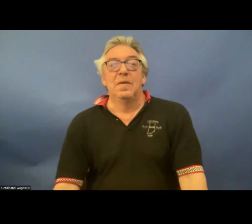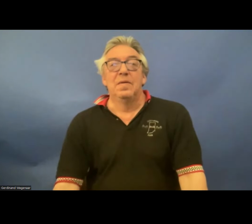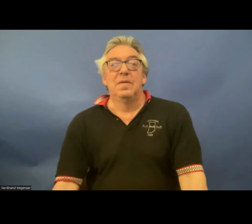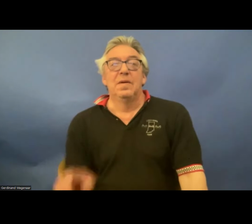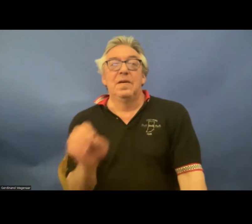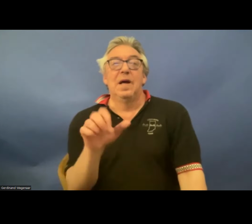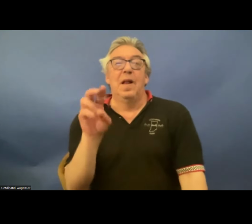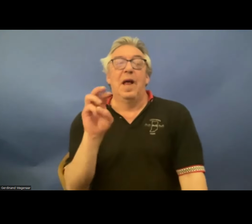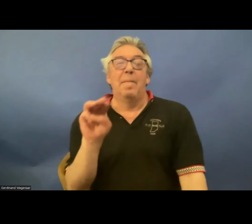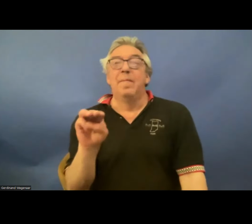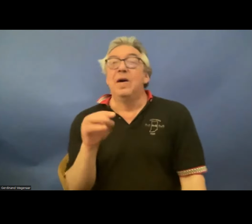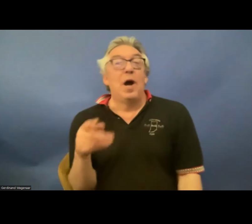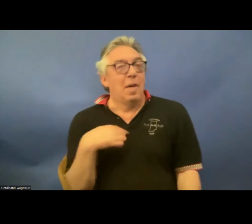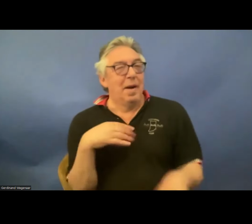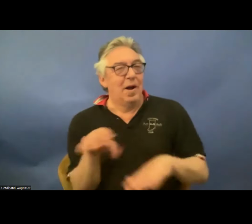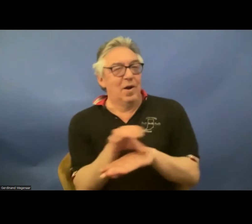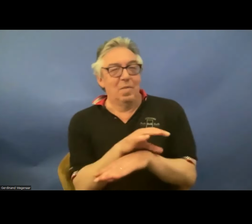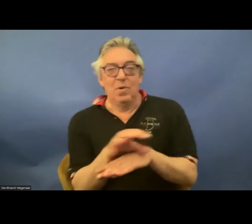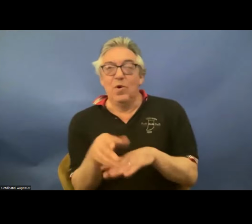in this area, feel free to join that group.